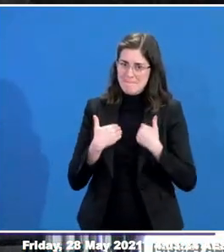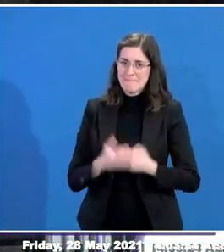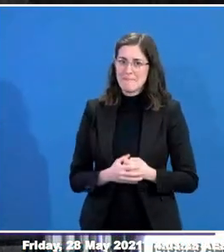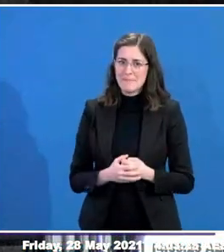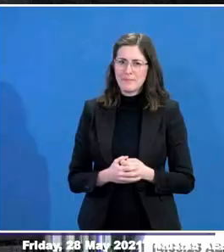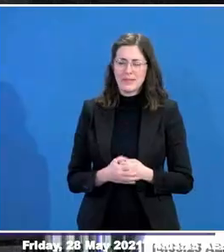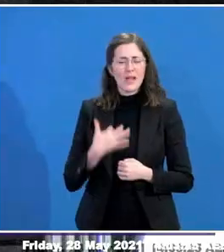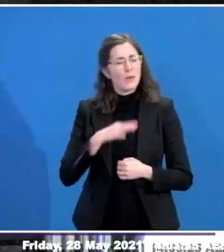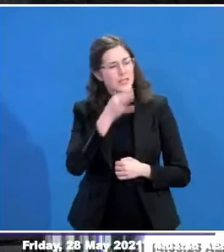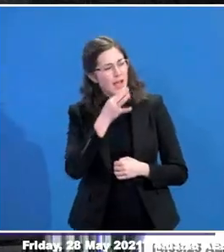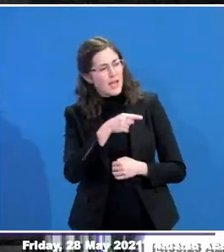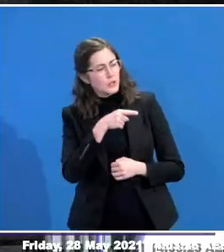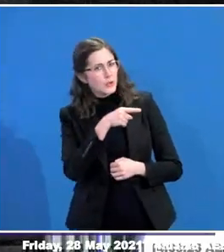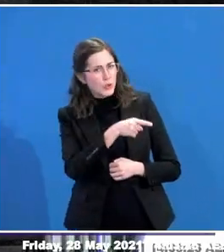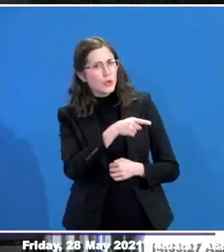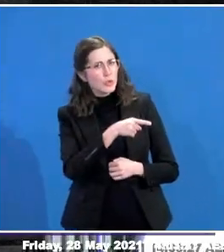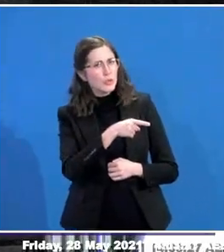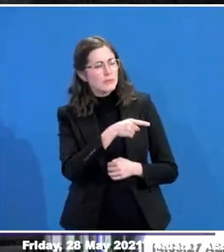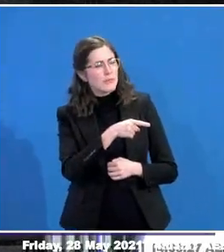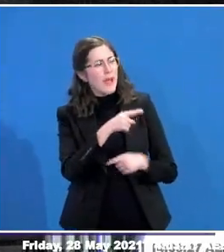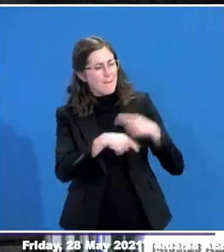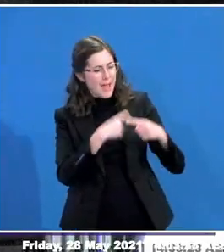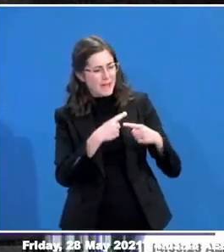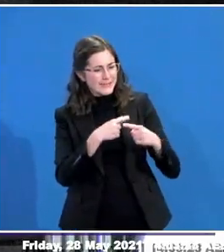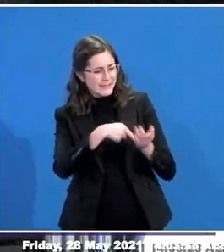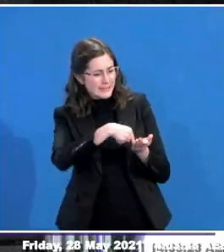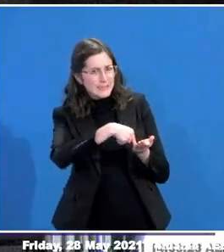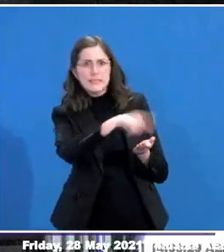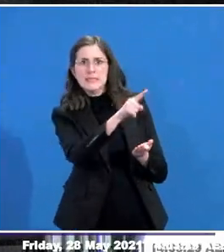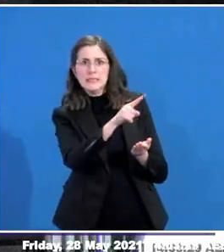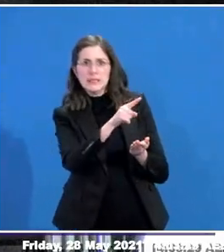I wanted to explore, we've been speaking about eviction a lot the last few days.